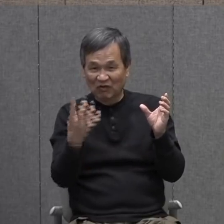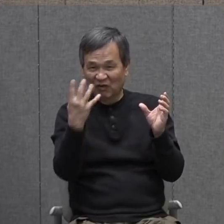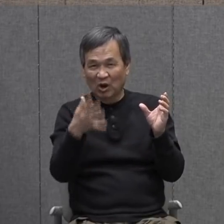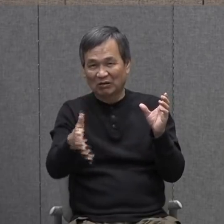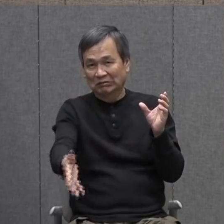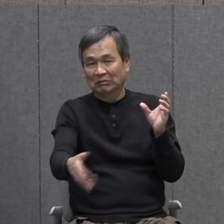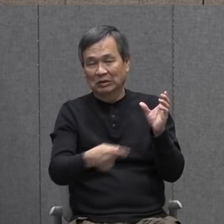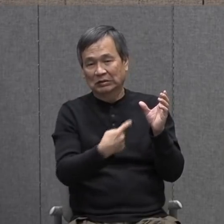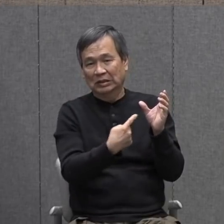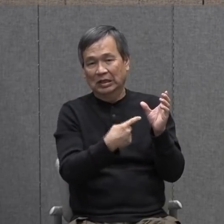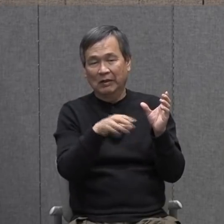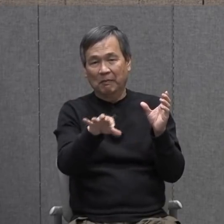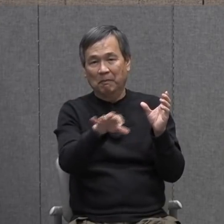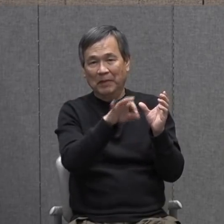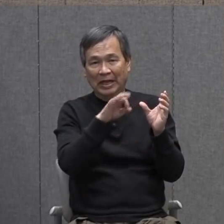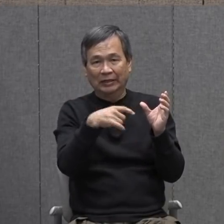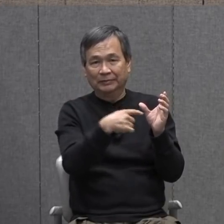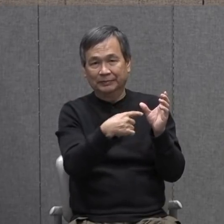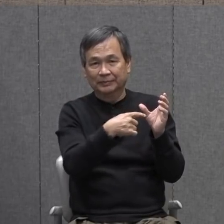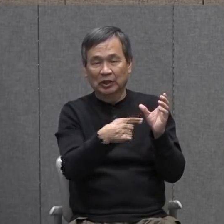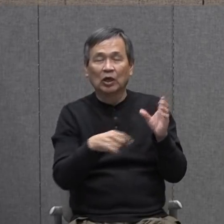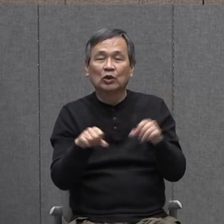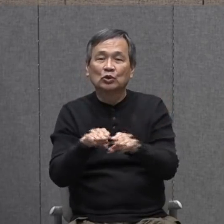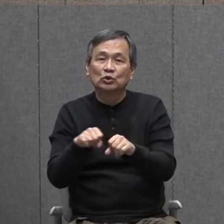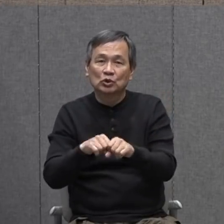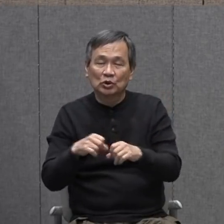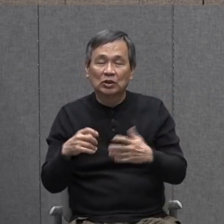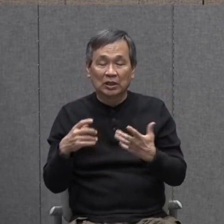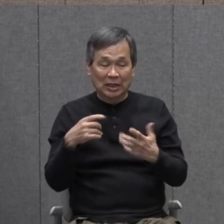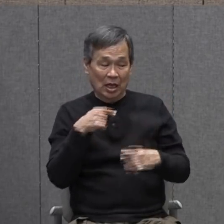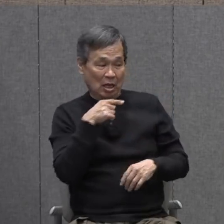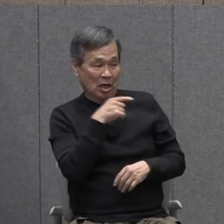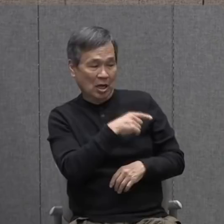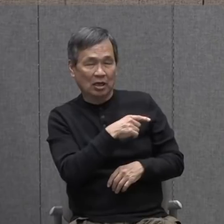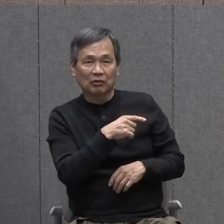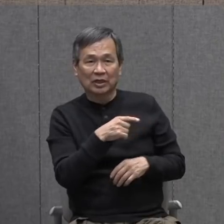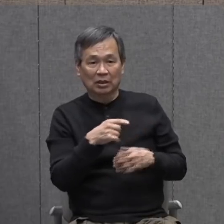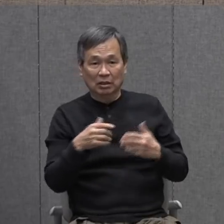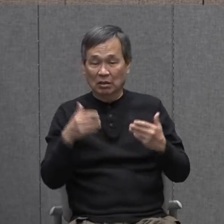So I'm gonna draw this object but before I draw it I'm gonna describe it.